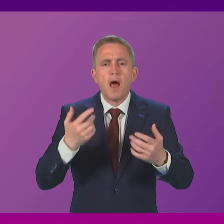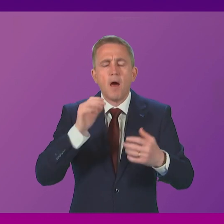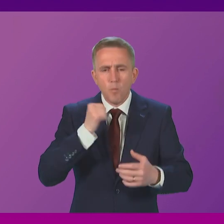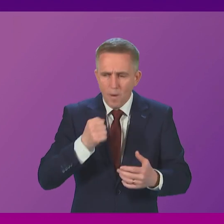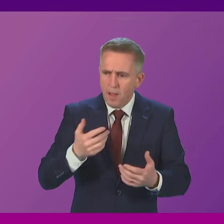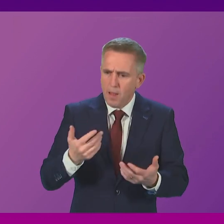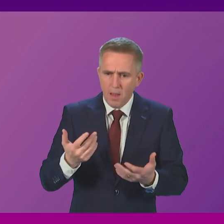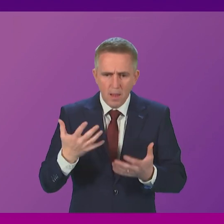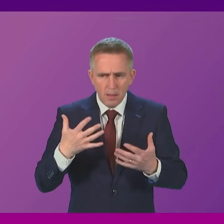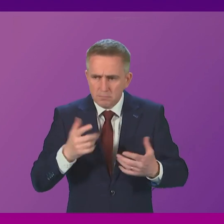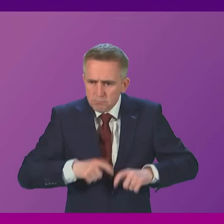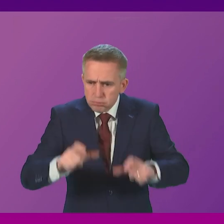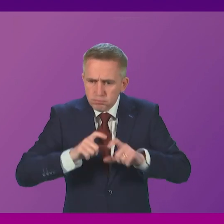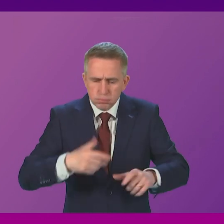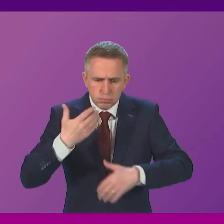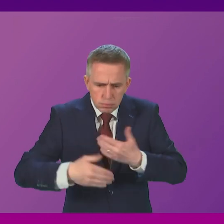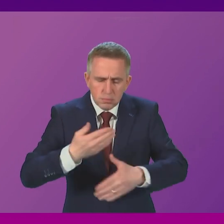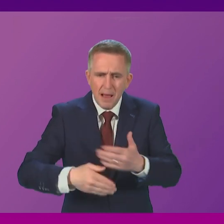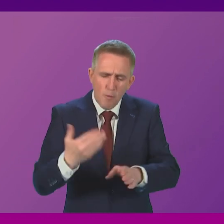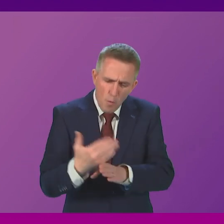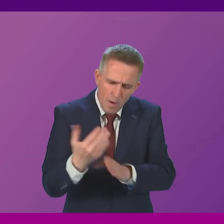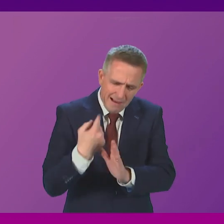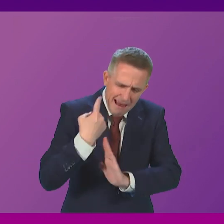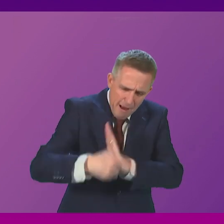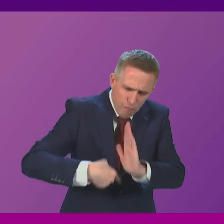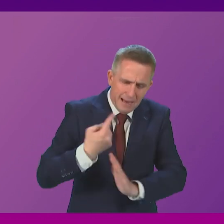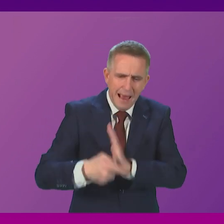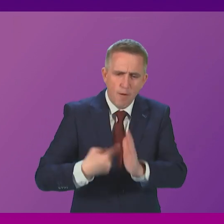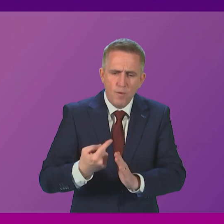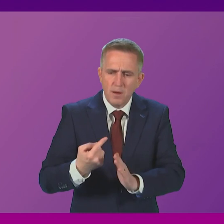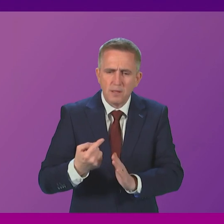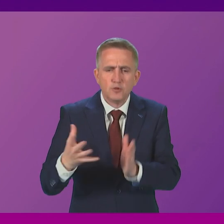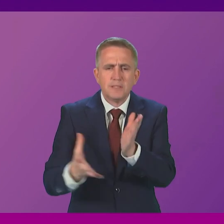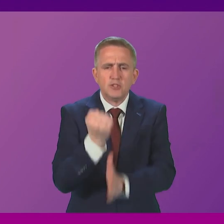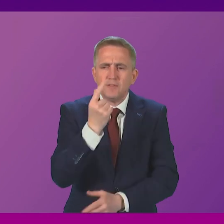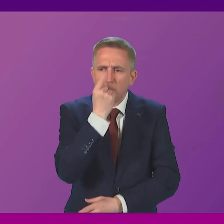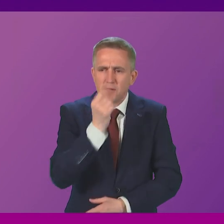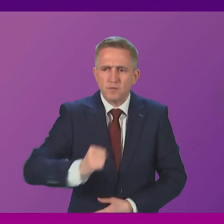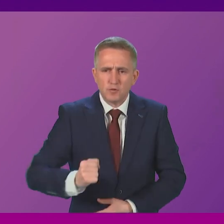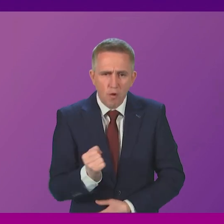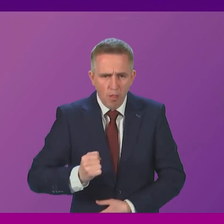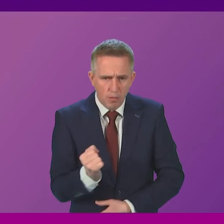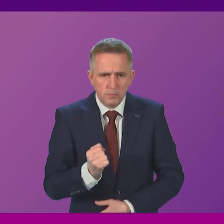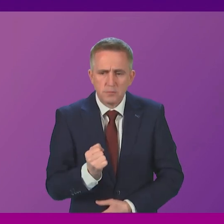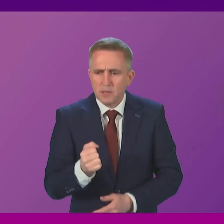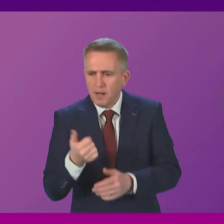I will work every hour of every day to harness the potential of Scotland and every single person in it.